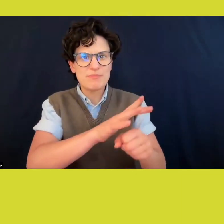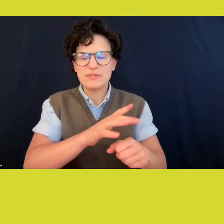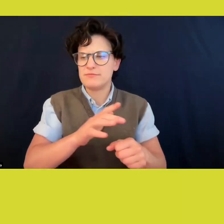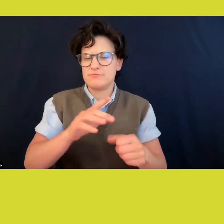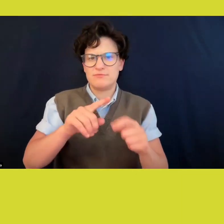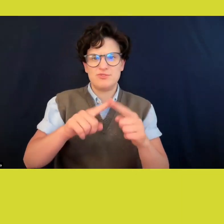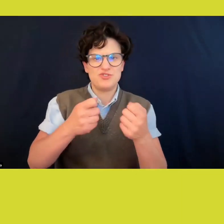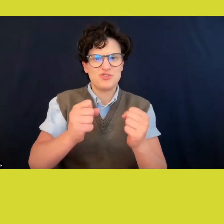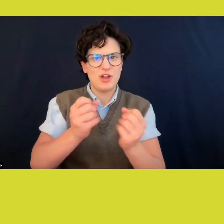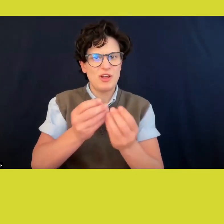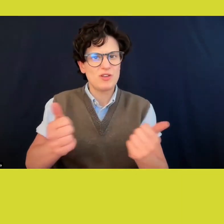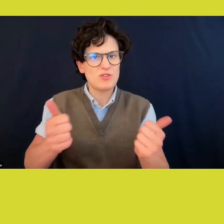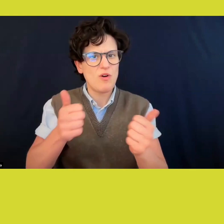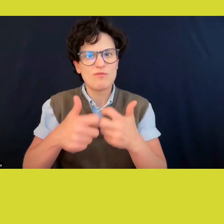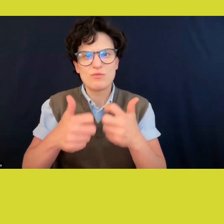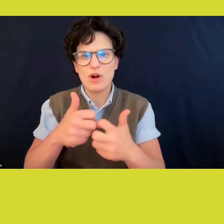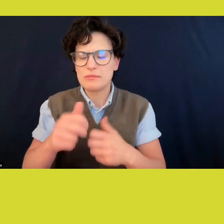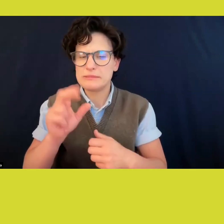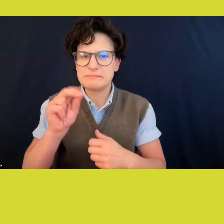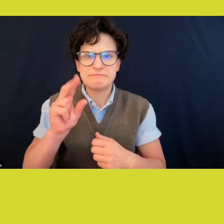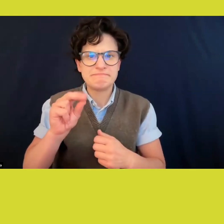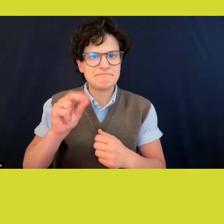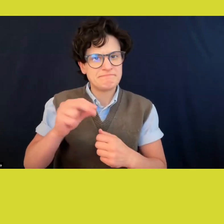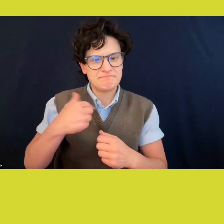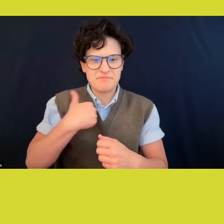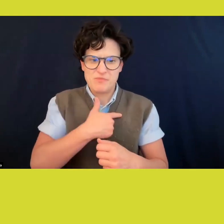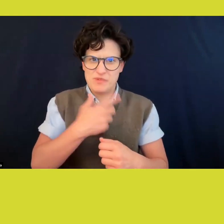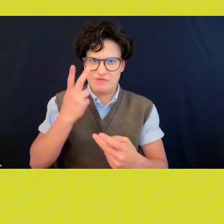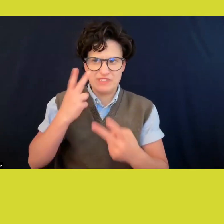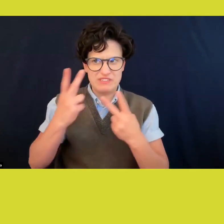And so we have seen that be integrated into HUD's